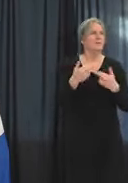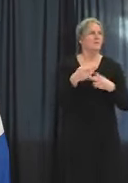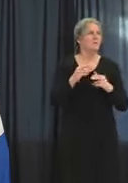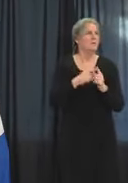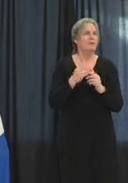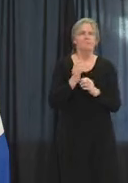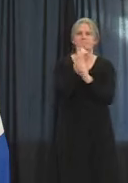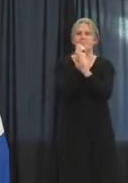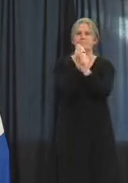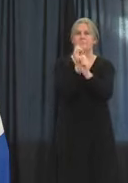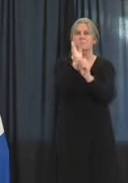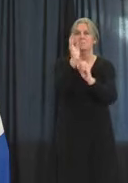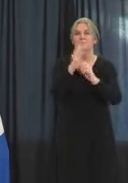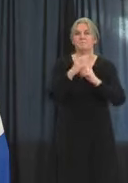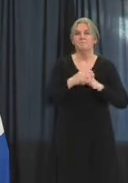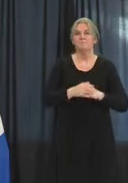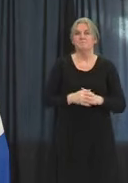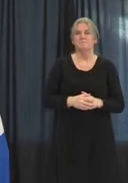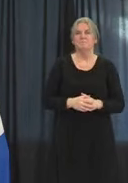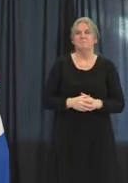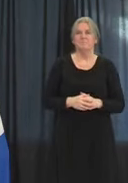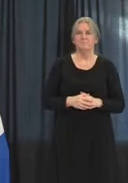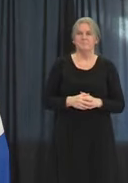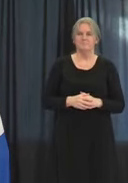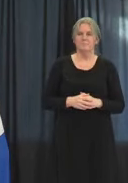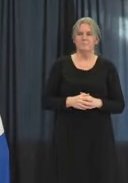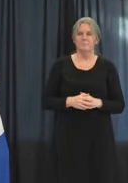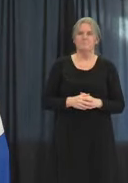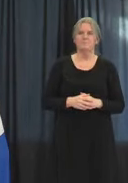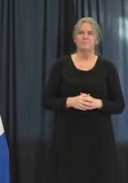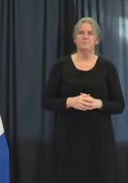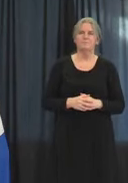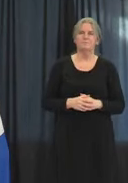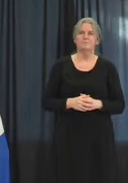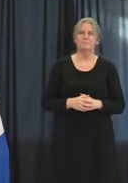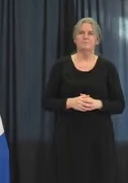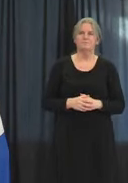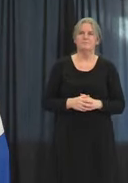the room, and then we will close off. Thank you.